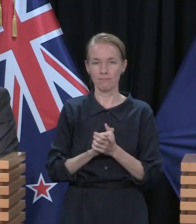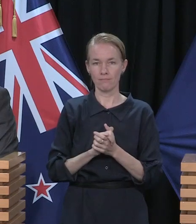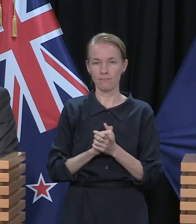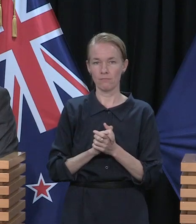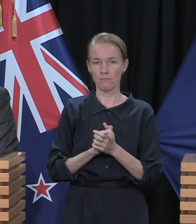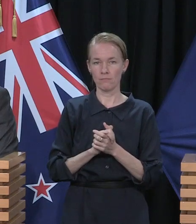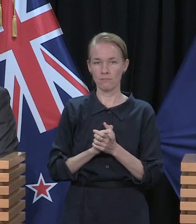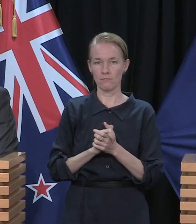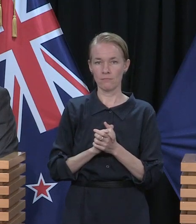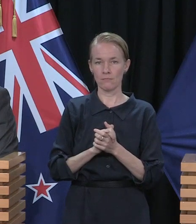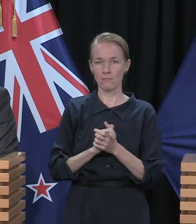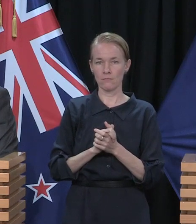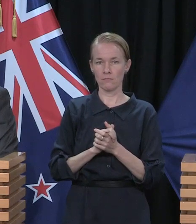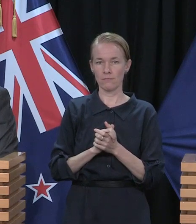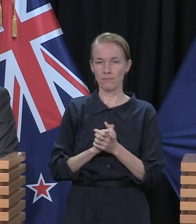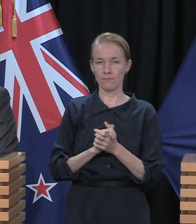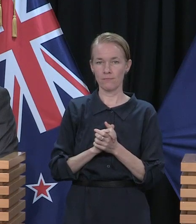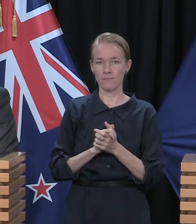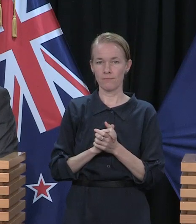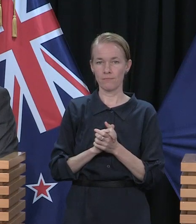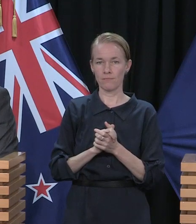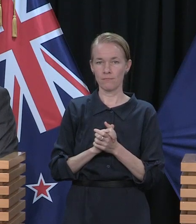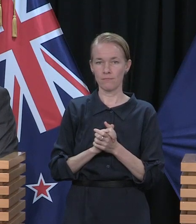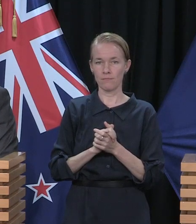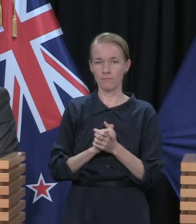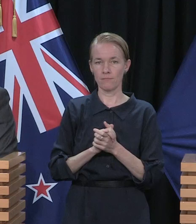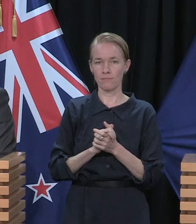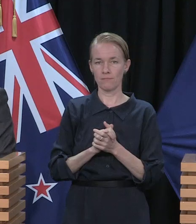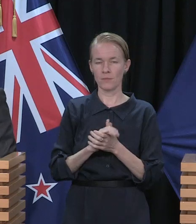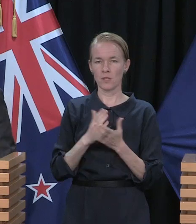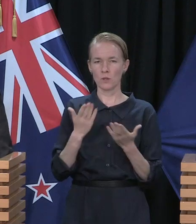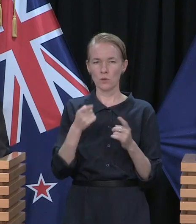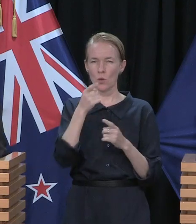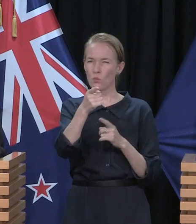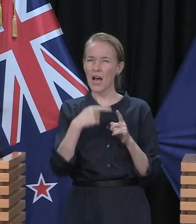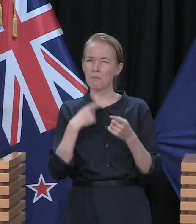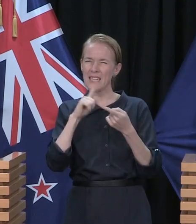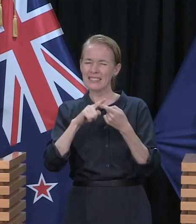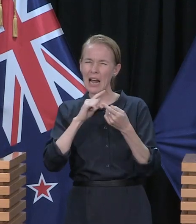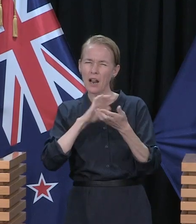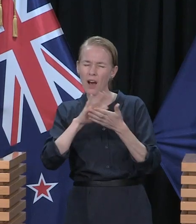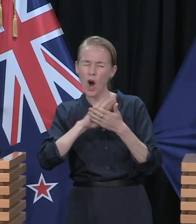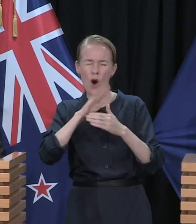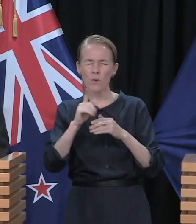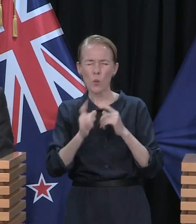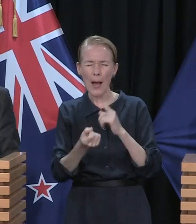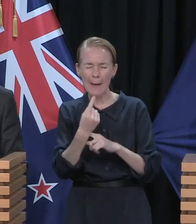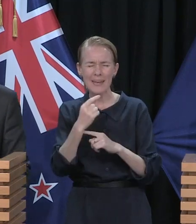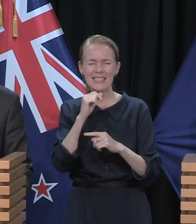Is that a change in policy? If we pick up a case outside of the border, in New Zealand,